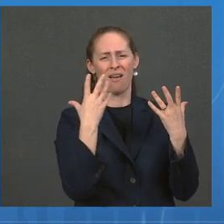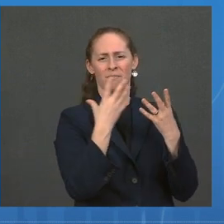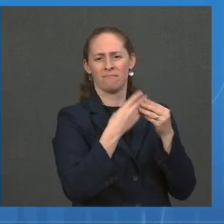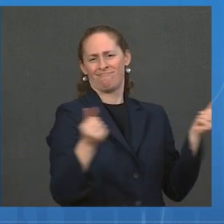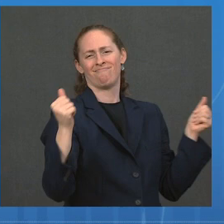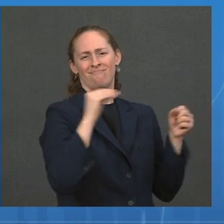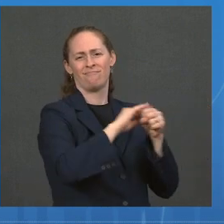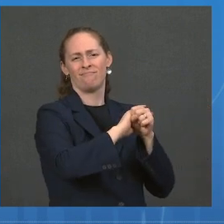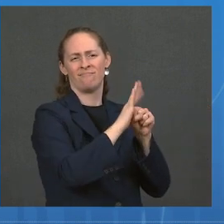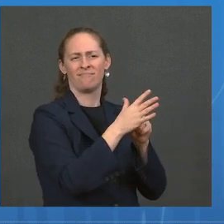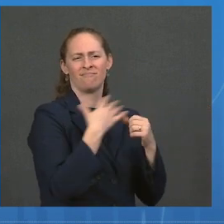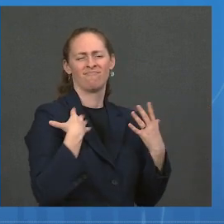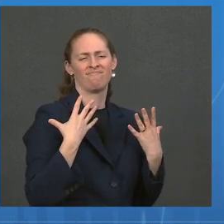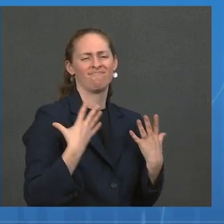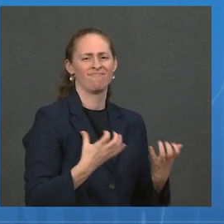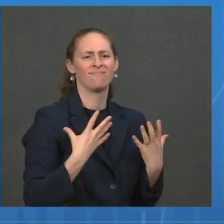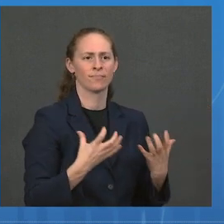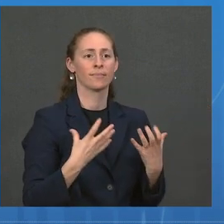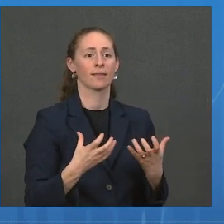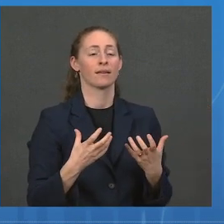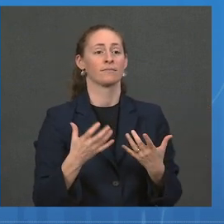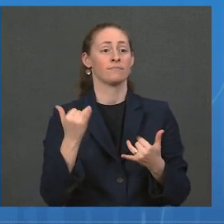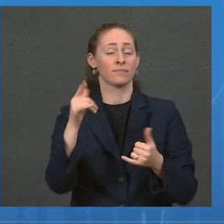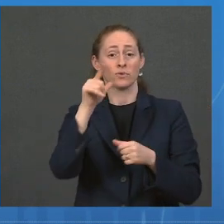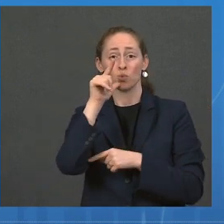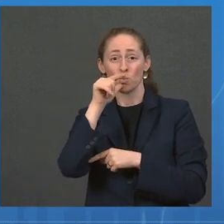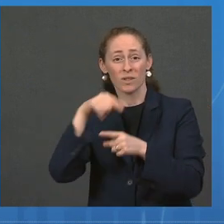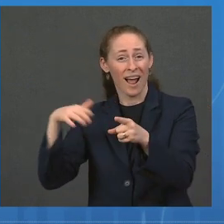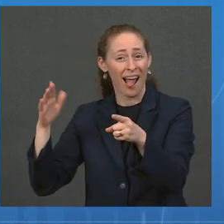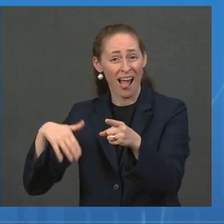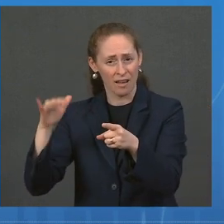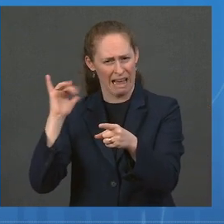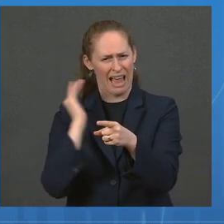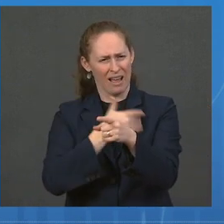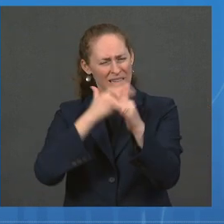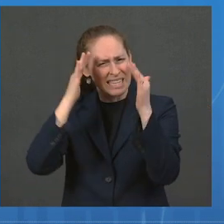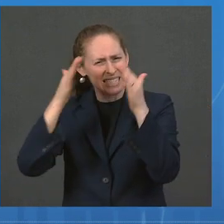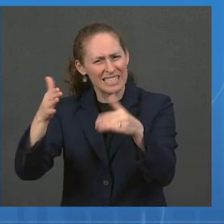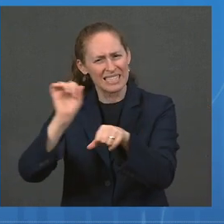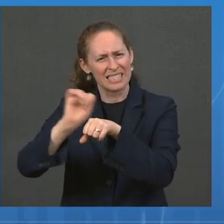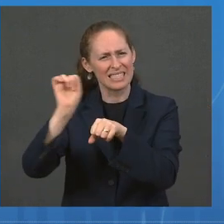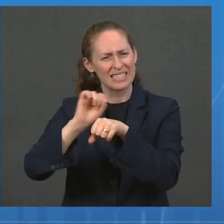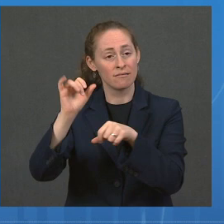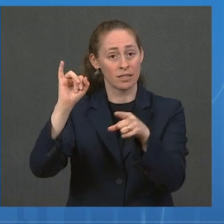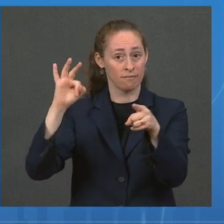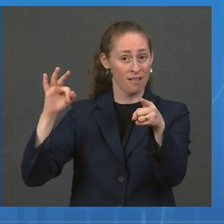getting more unvaccinated Americans vaccinated. So, if you're unvaccinated, please go get a shot.